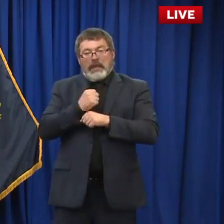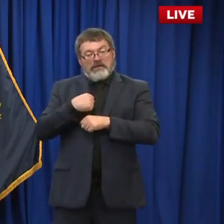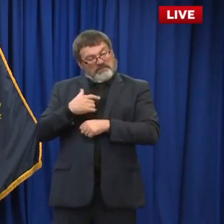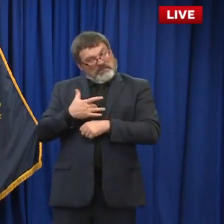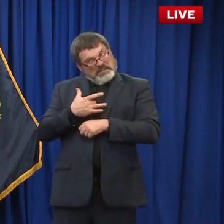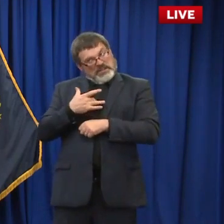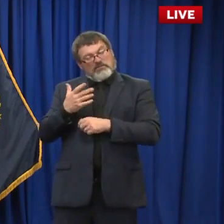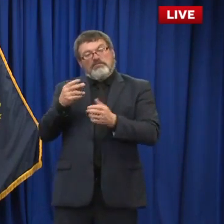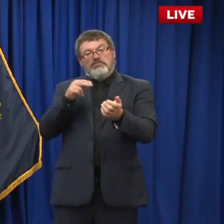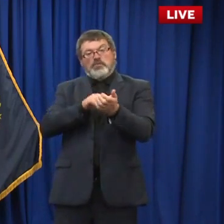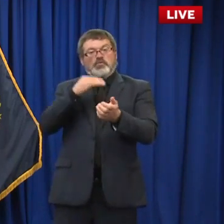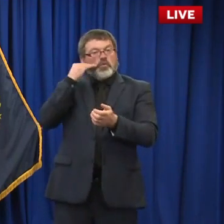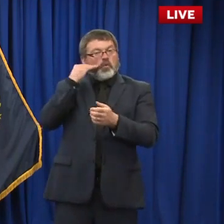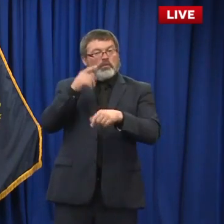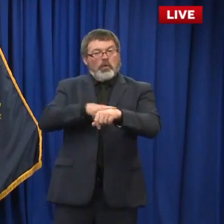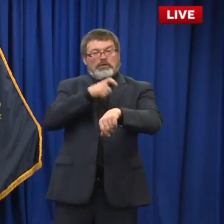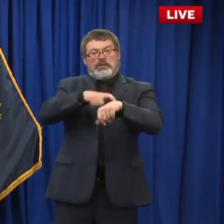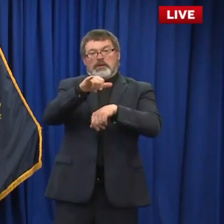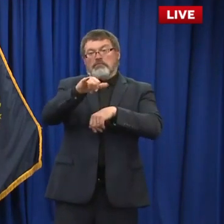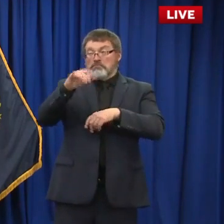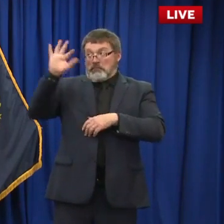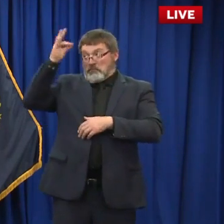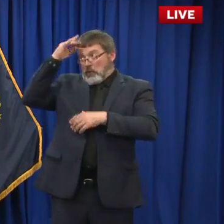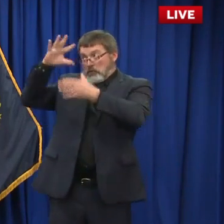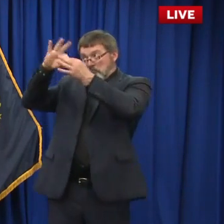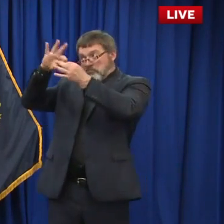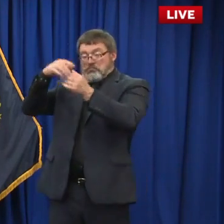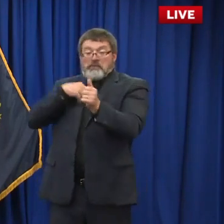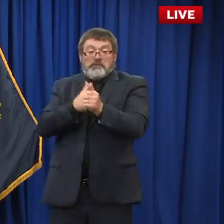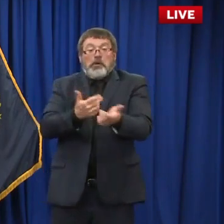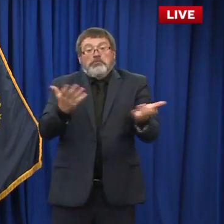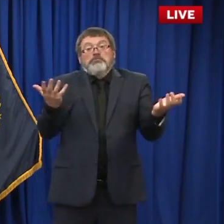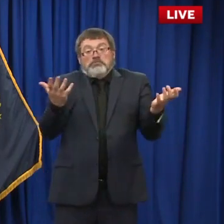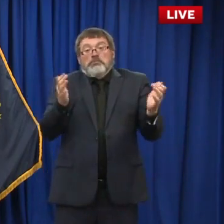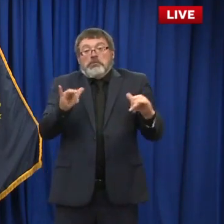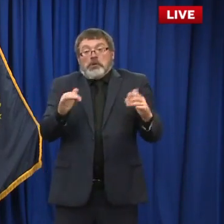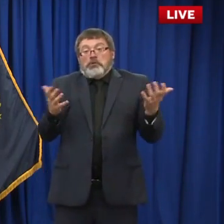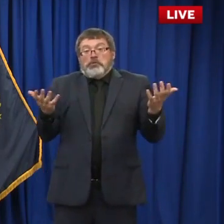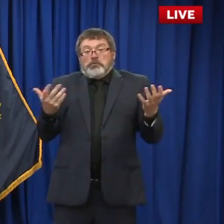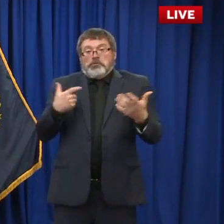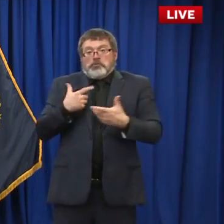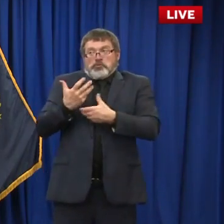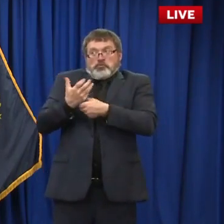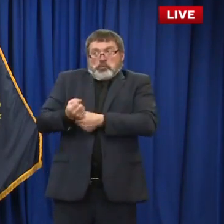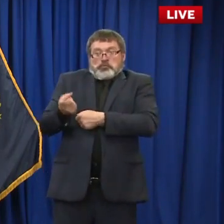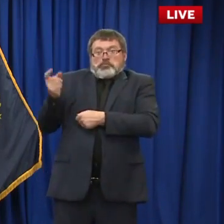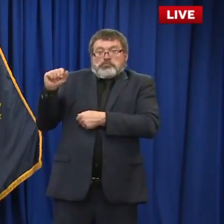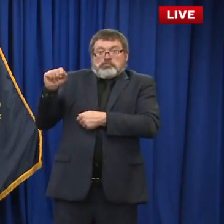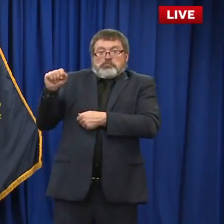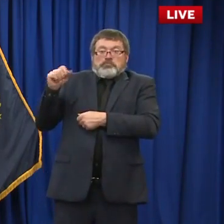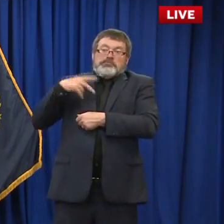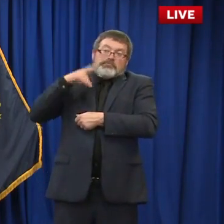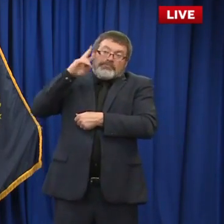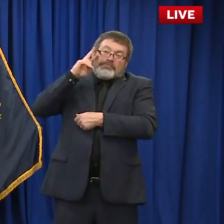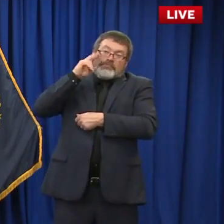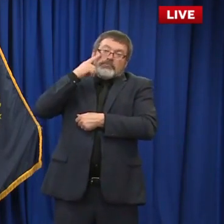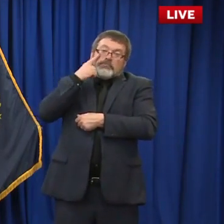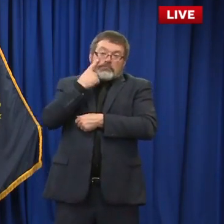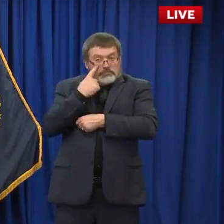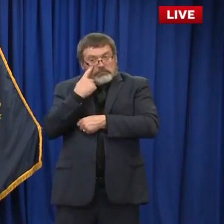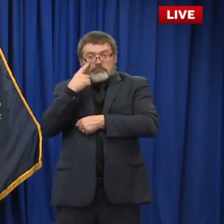EVERYONE IS GETTING THEM ACROSS THE COUNTRY, SO THAT SOUNDS LIKE EVERYONE, WHEN THE FEDERAL GOVERNMENT SAYS EVERYONE, YOU TAKE THEM AT THEIR WORD, BUT WE ALSO HOLD THEIR FEET TO THE FIRE